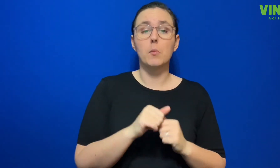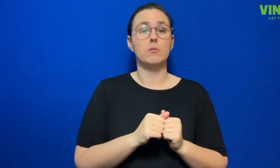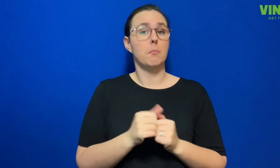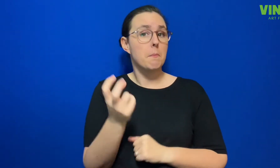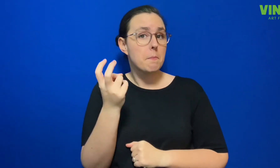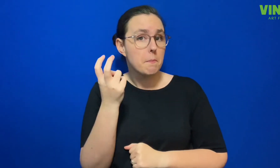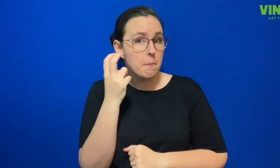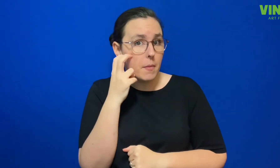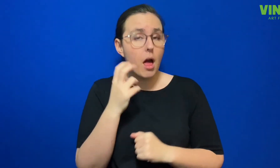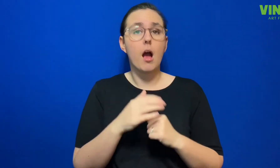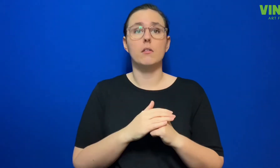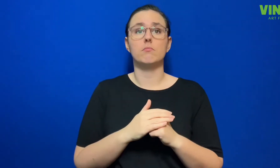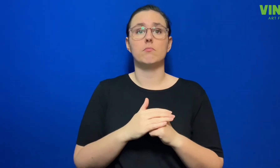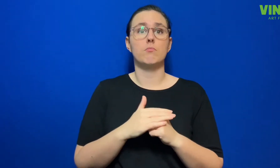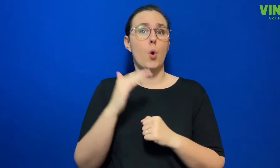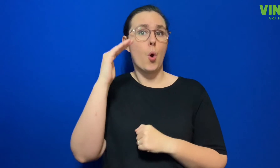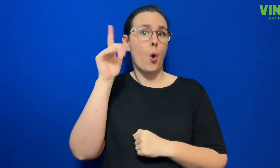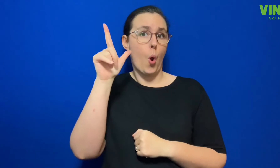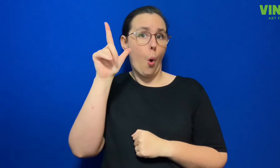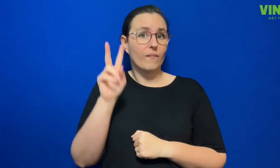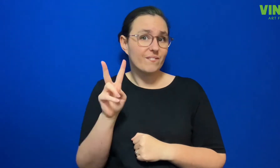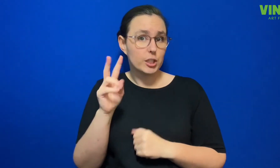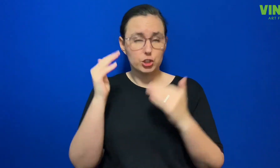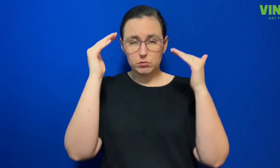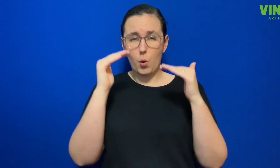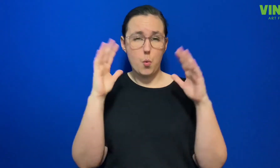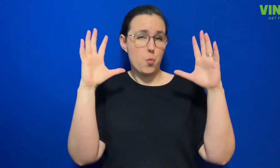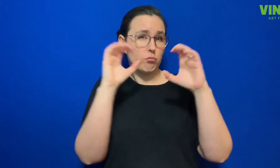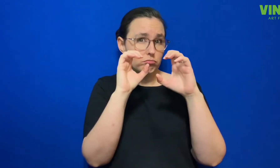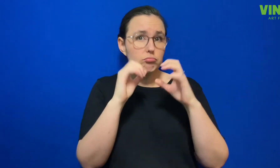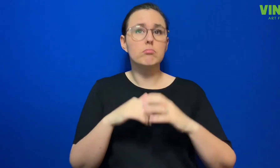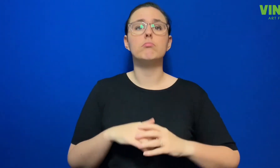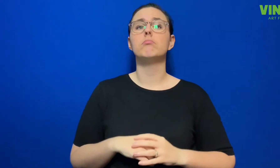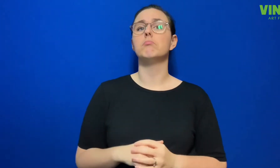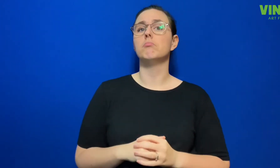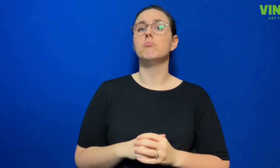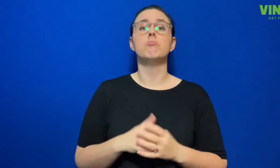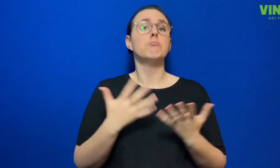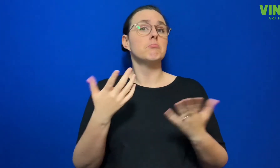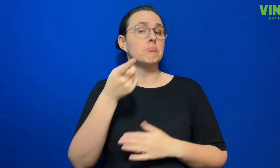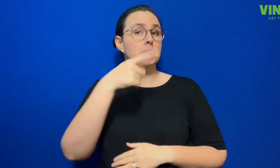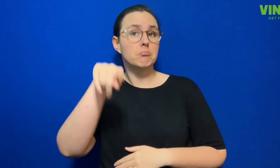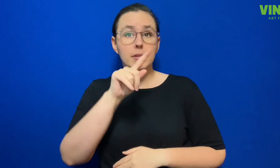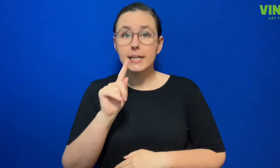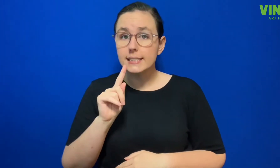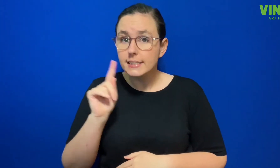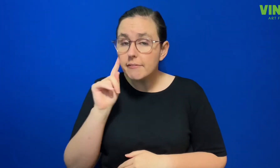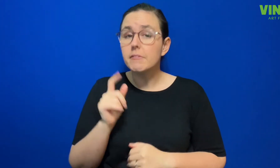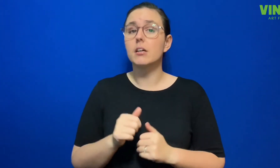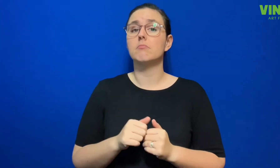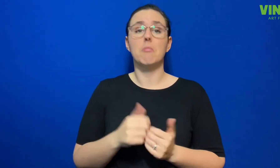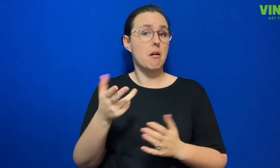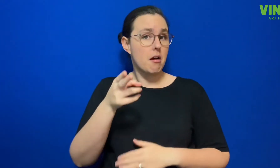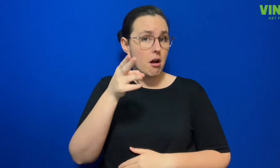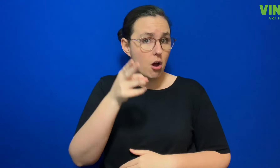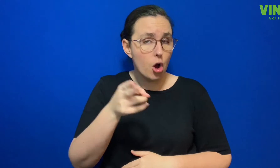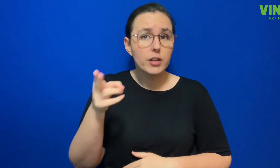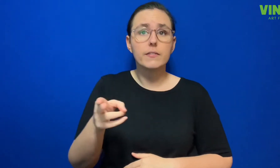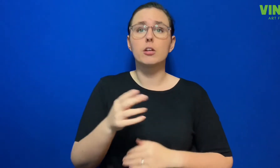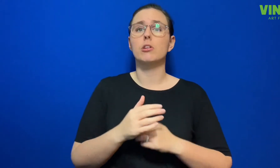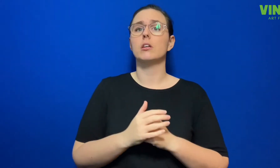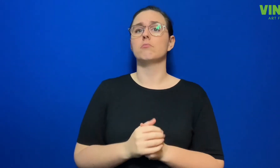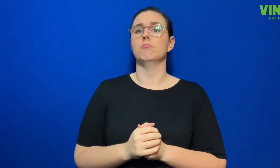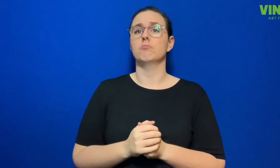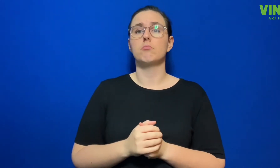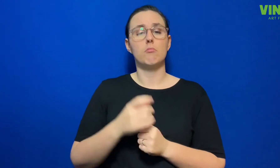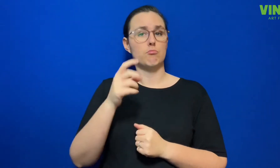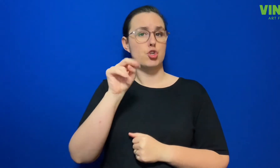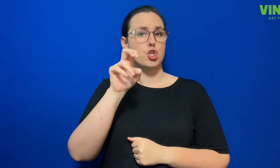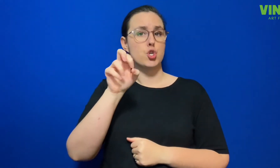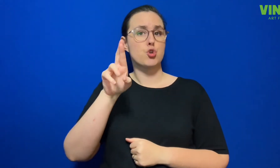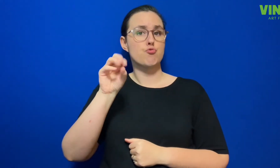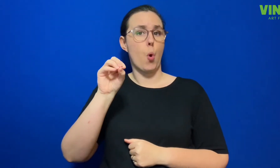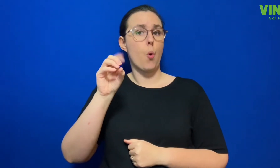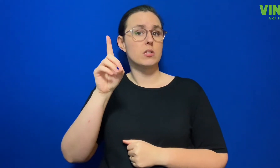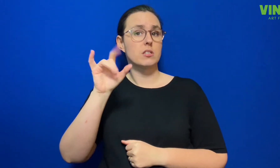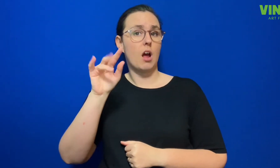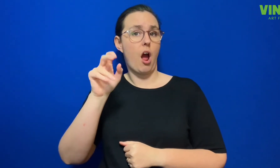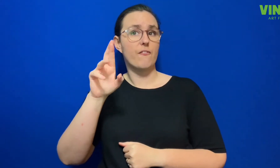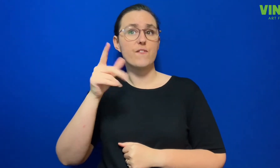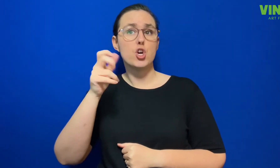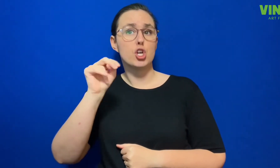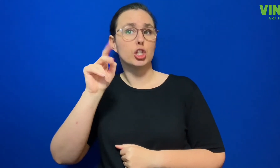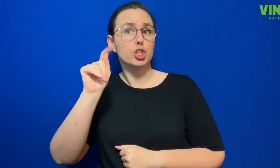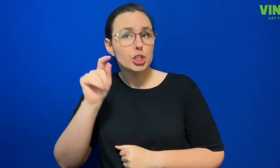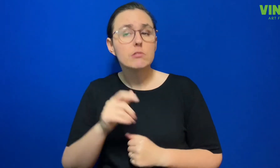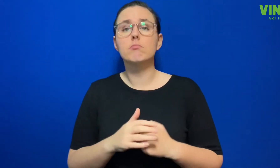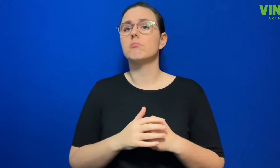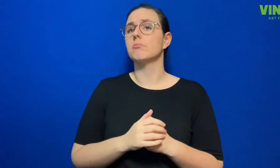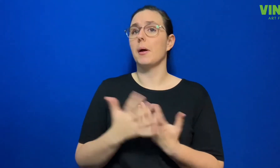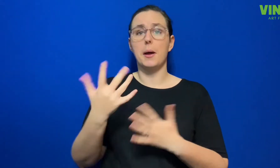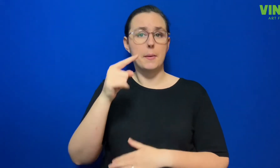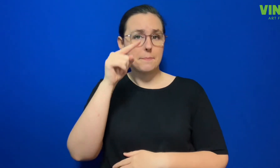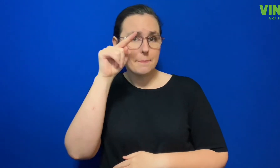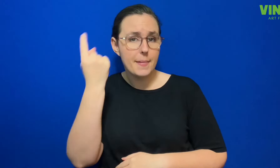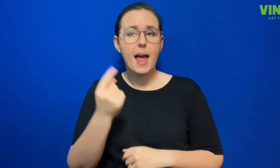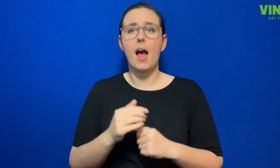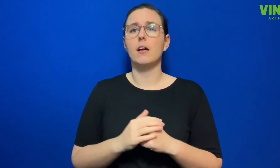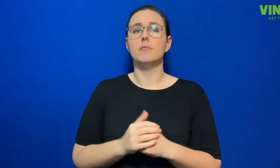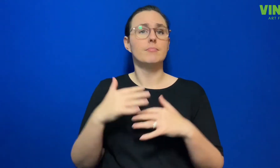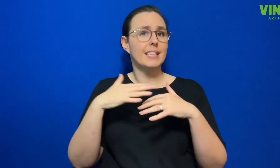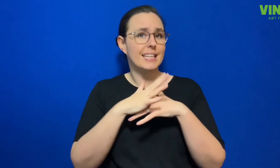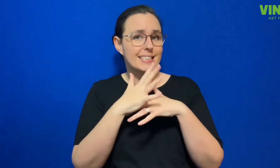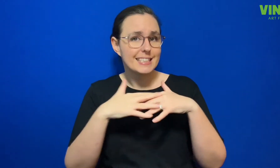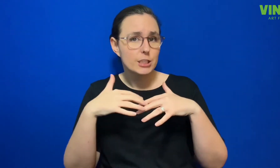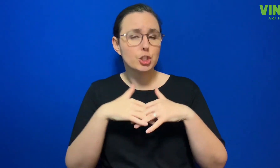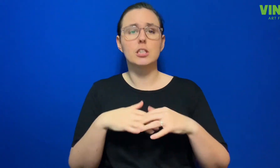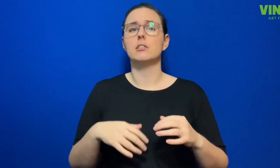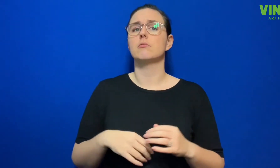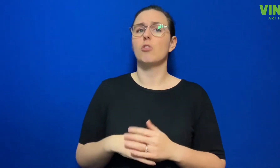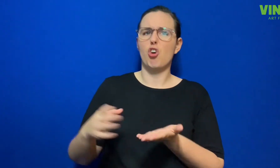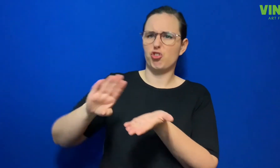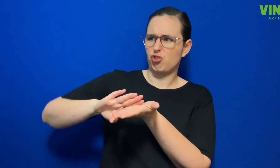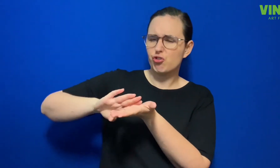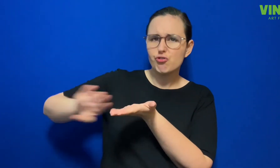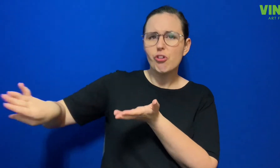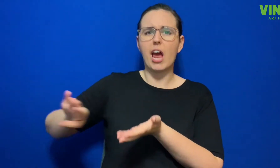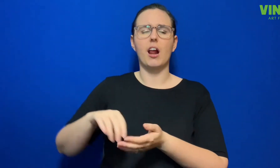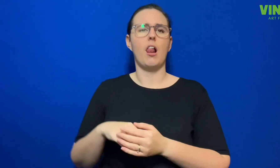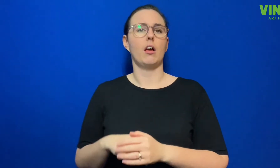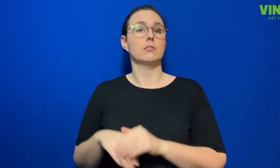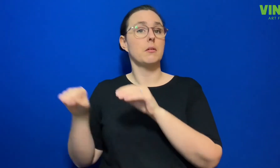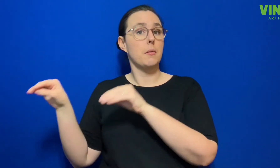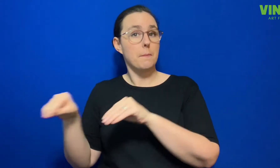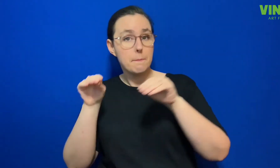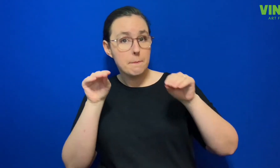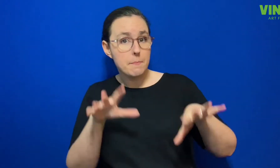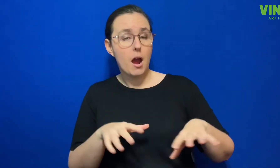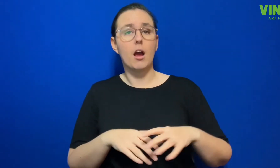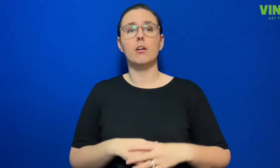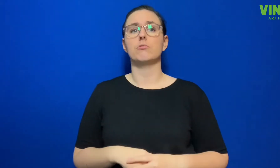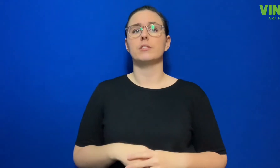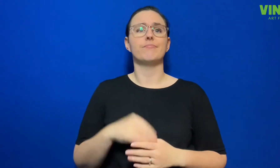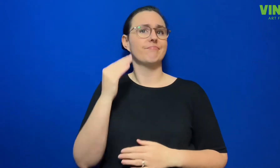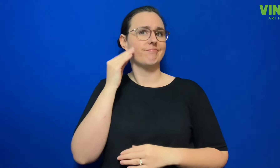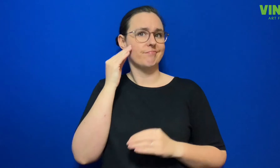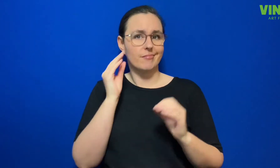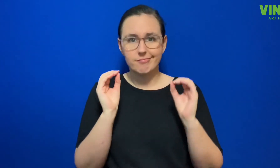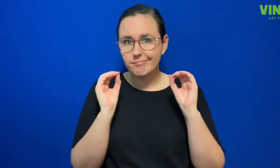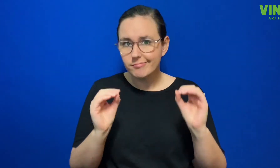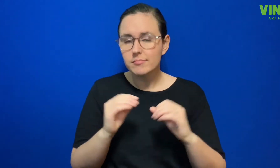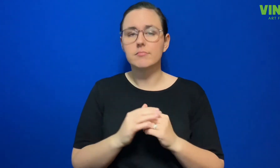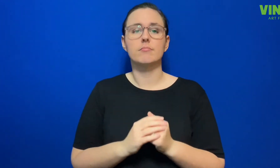Blind, have low vision, are Deaf, hard of hearing, neurodivergent, Black, Indigenous, racialized, migrants, houseless,